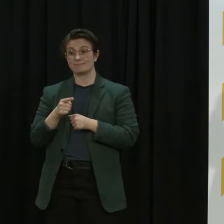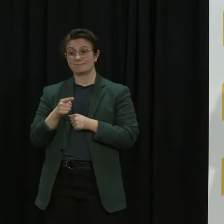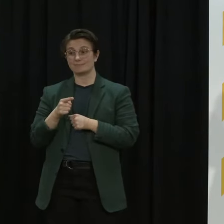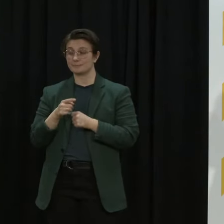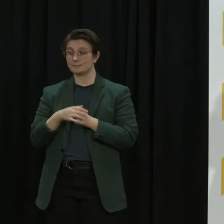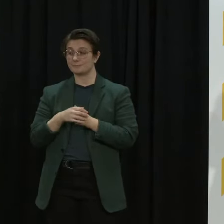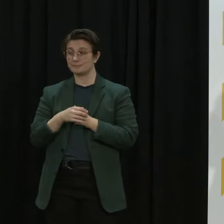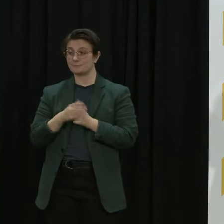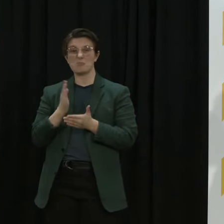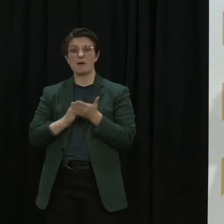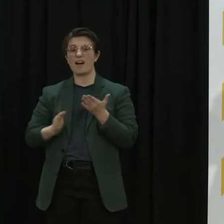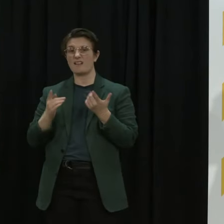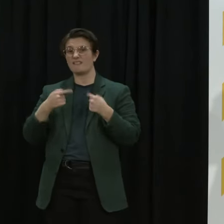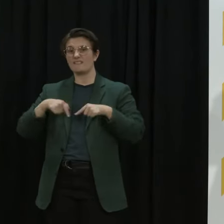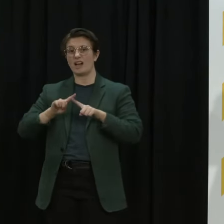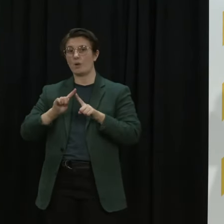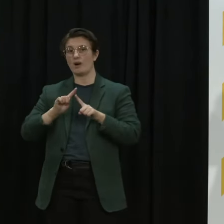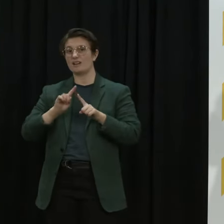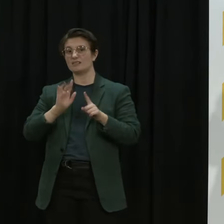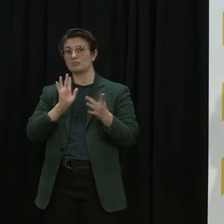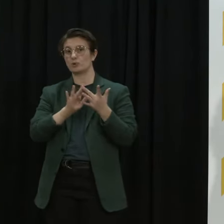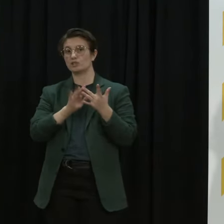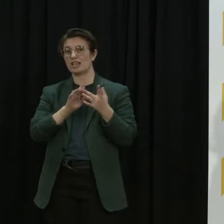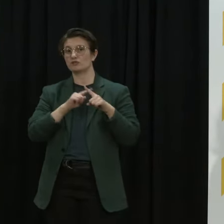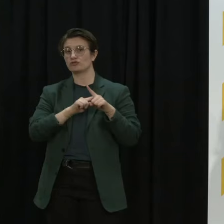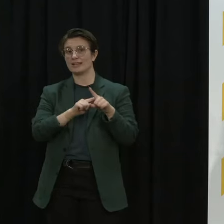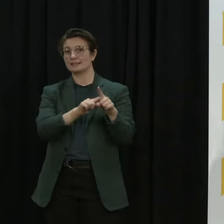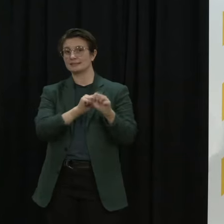one of the layers of escalation